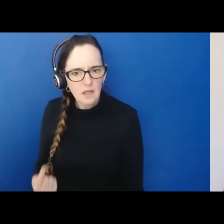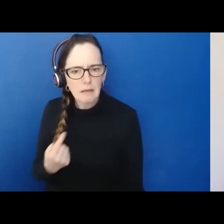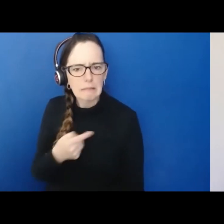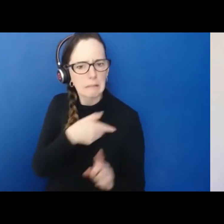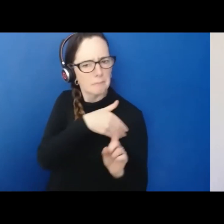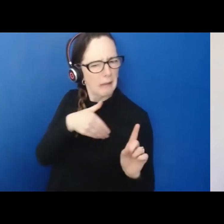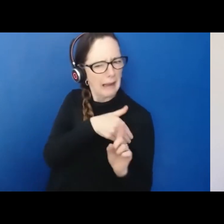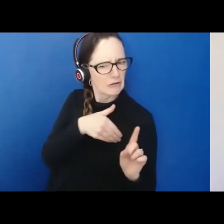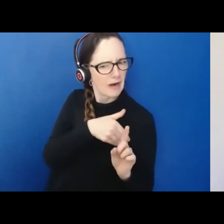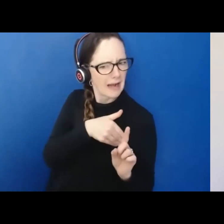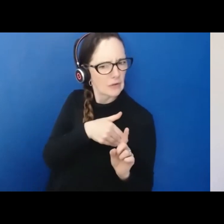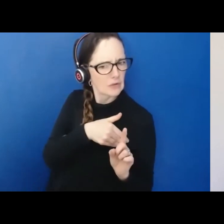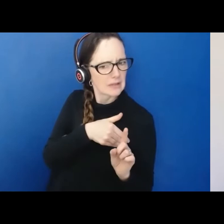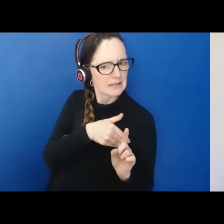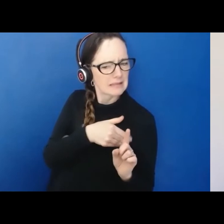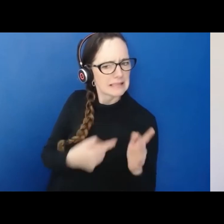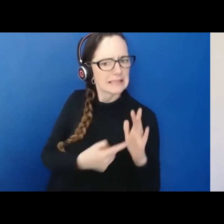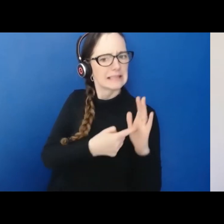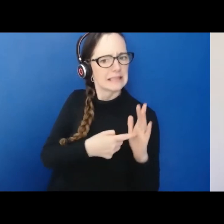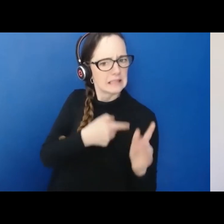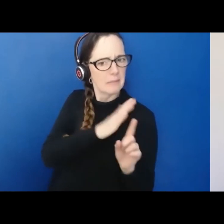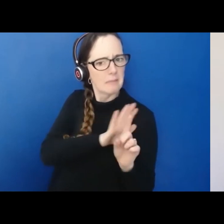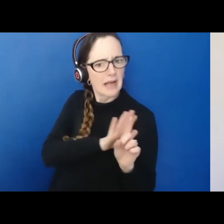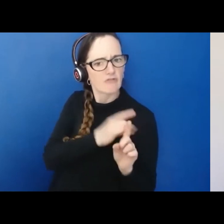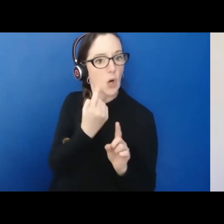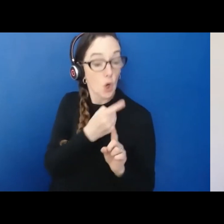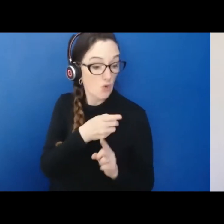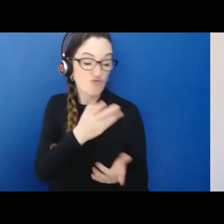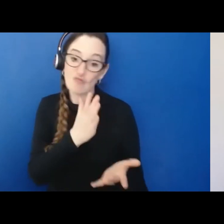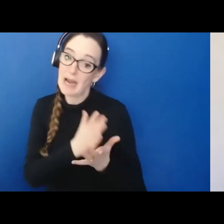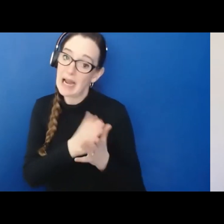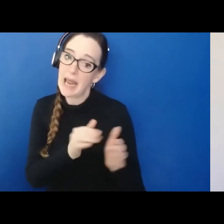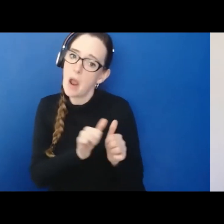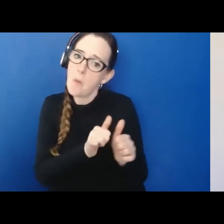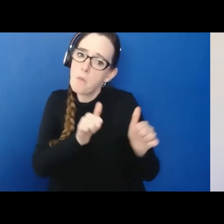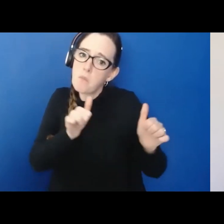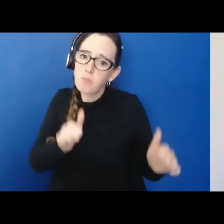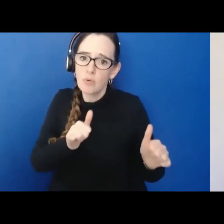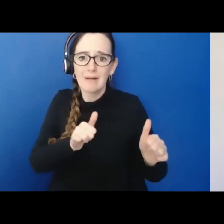Well, they are in a sense blue chip galleries, institutions, collections and anyone who thinks